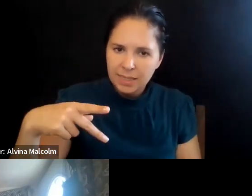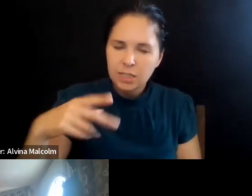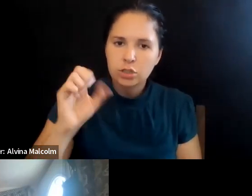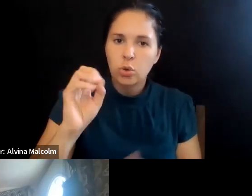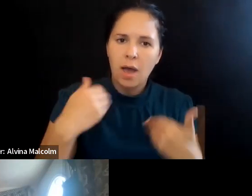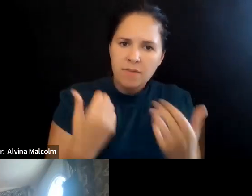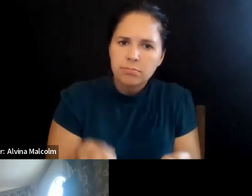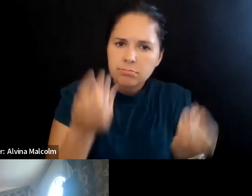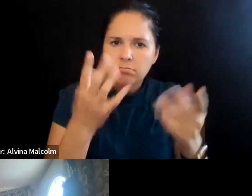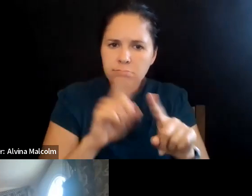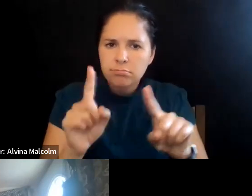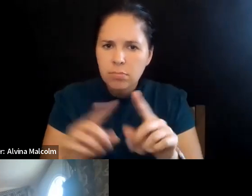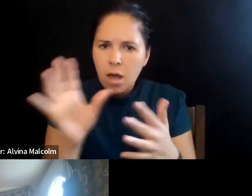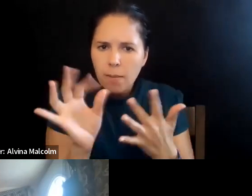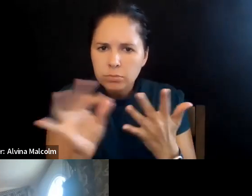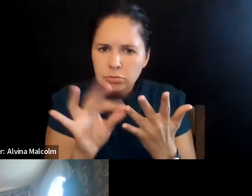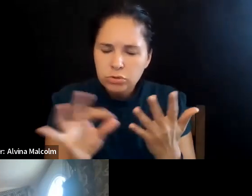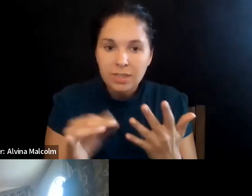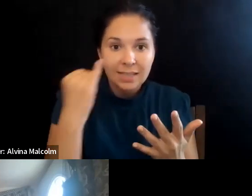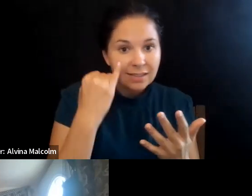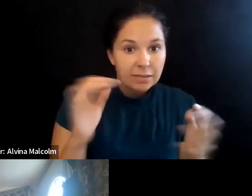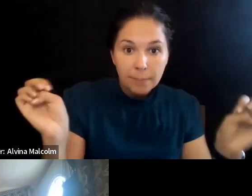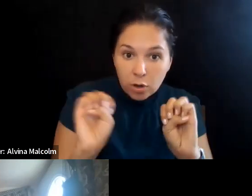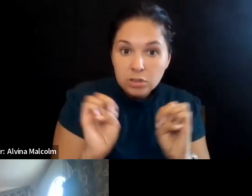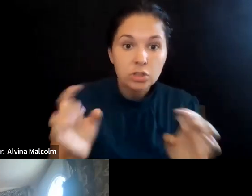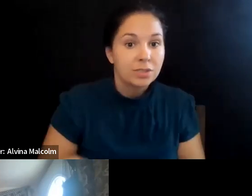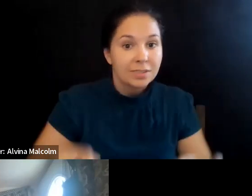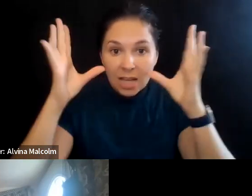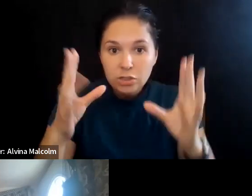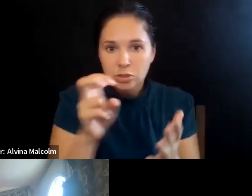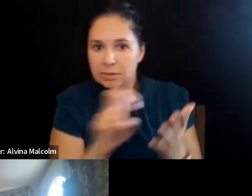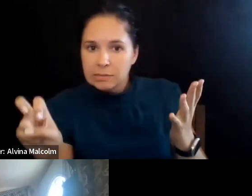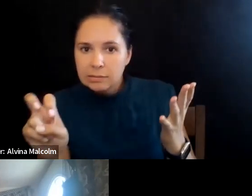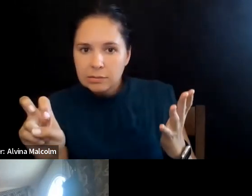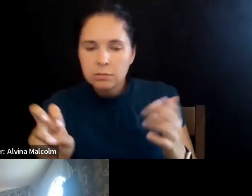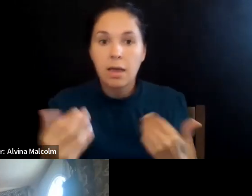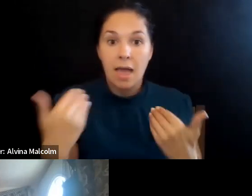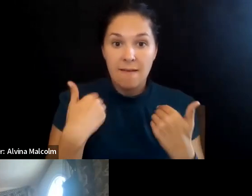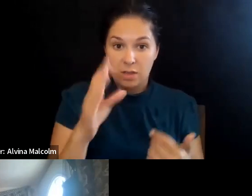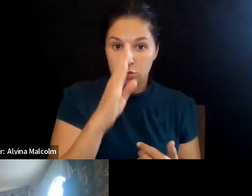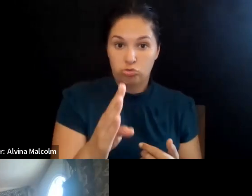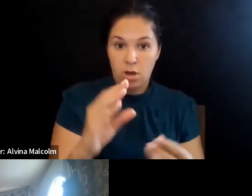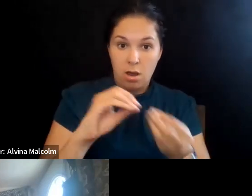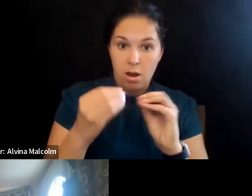open readiness. If you ask for those things at the moment, it will take